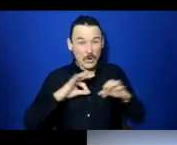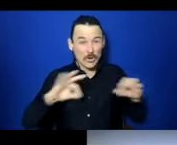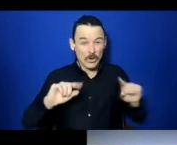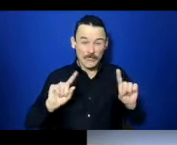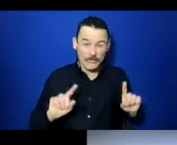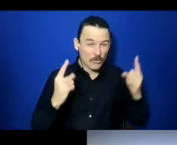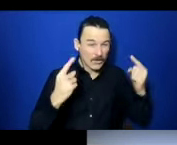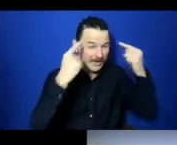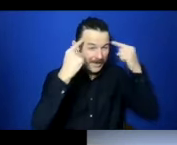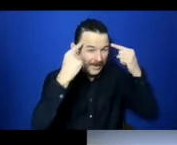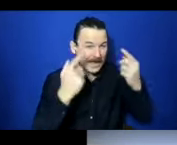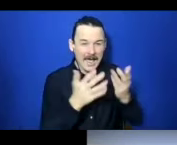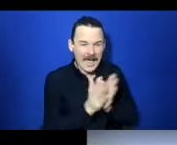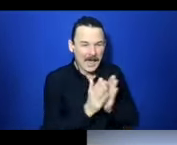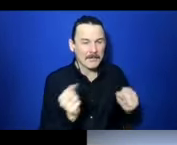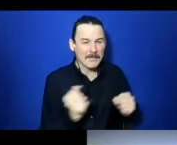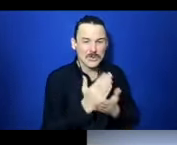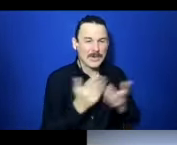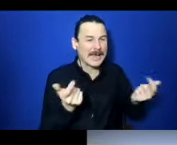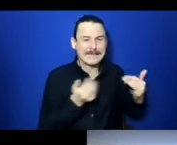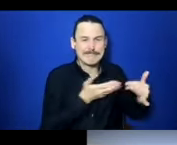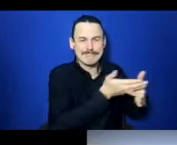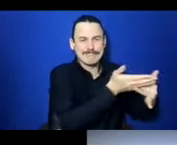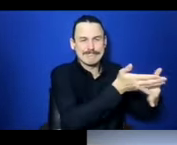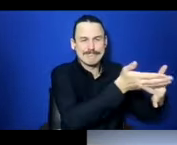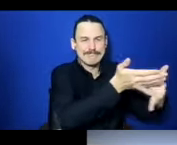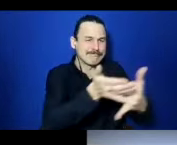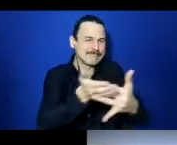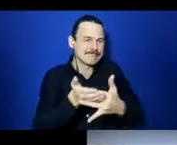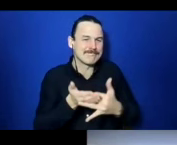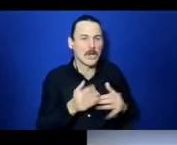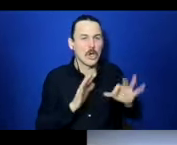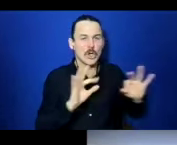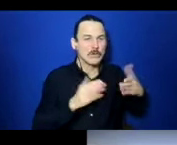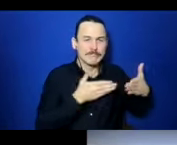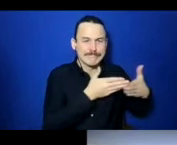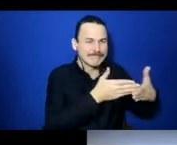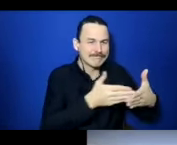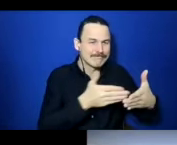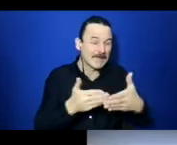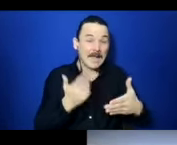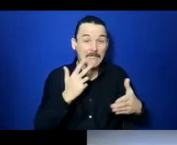frictionless barrier-free products, we're going to end up creating friction and barriers